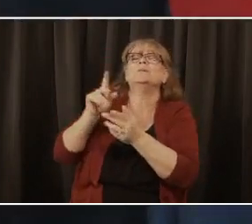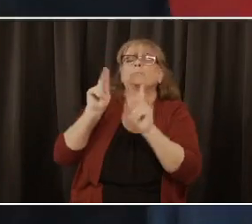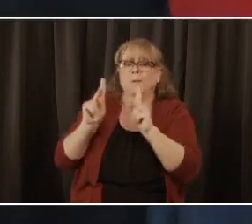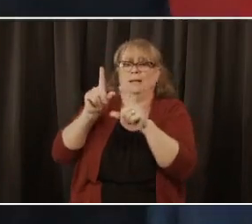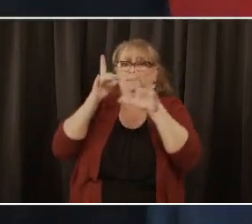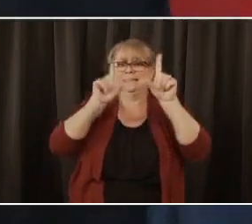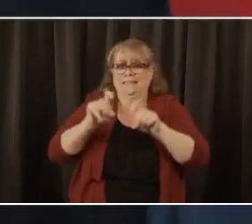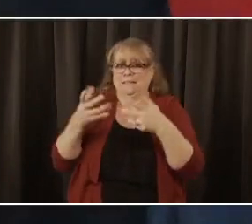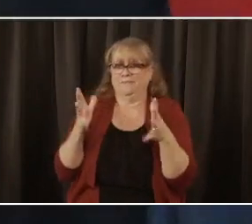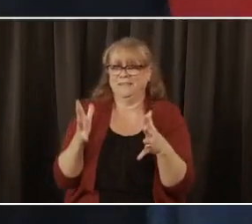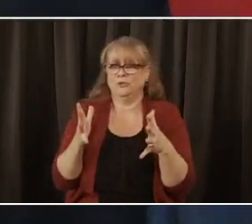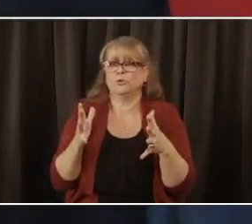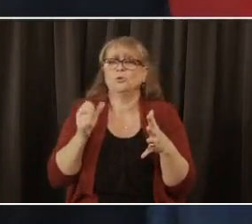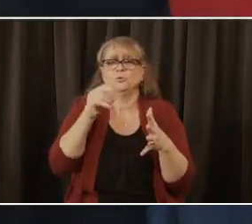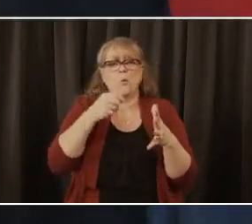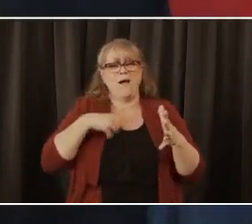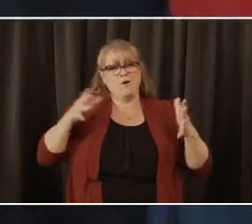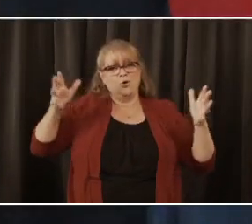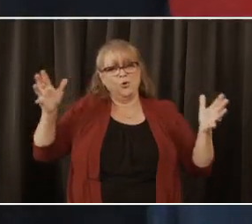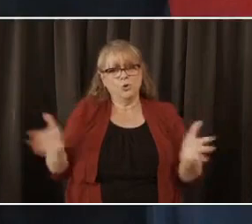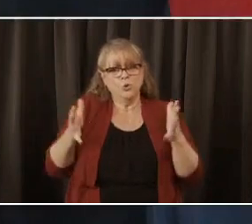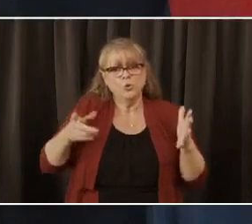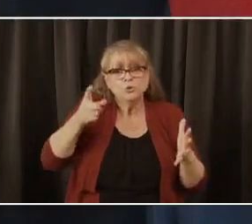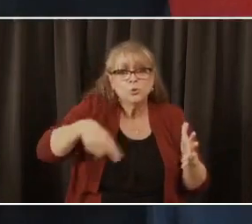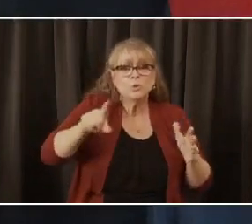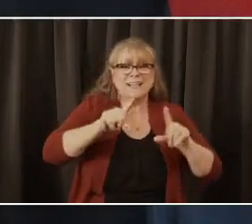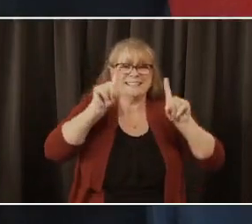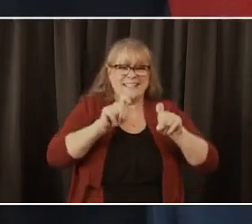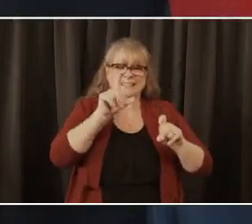it's been a long time, I just want to remind people that not everybody who is contagious,